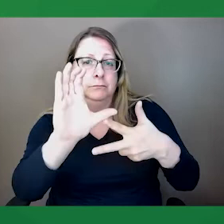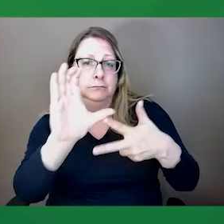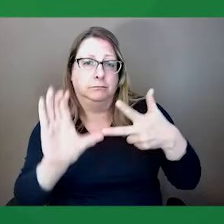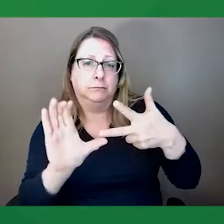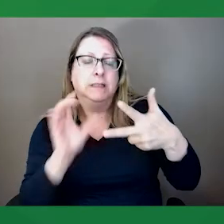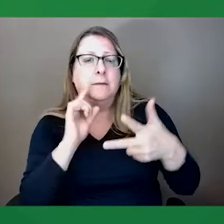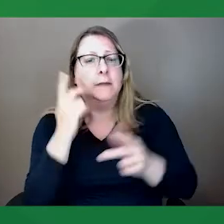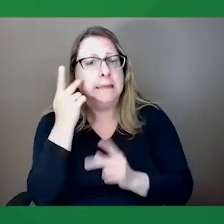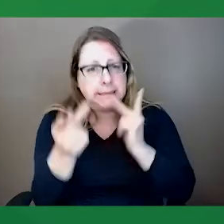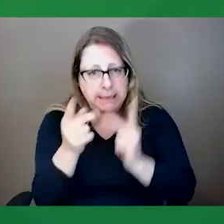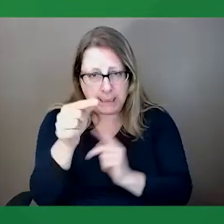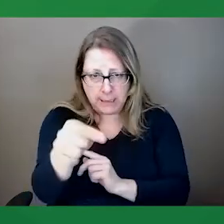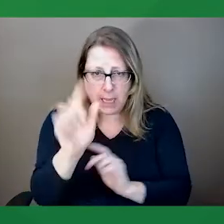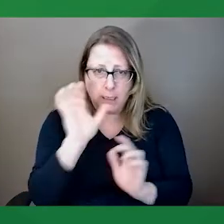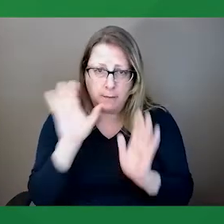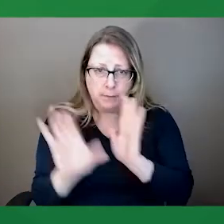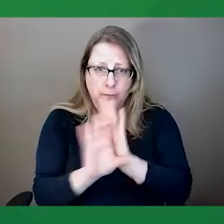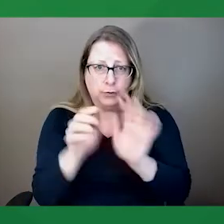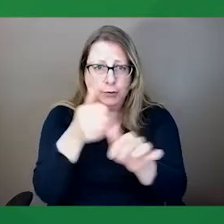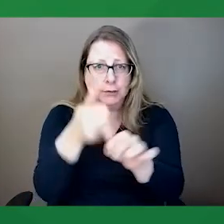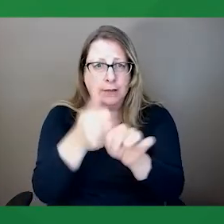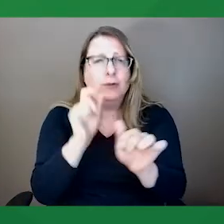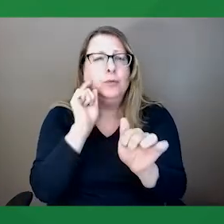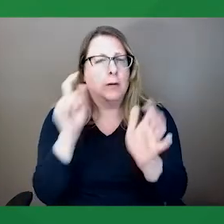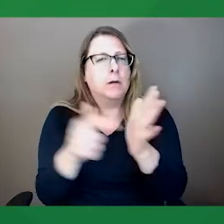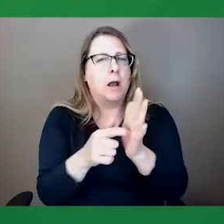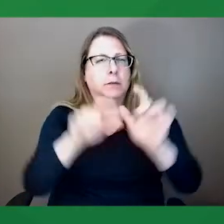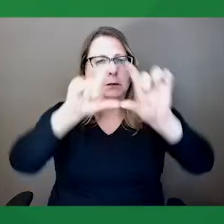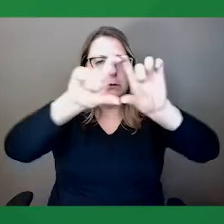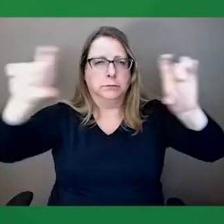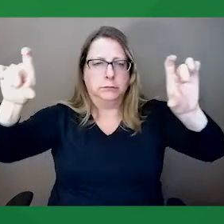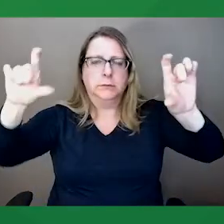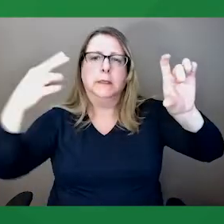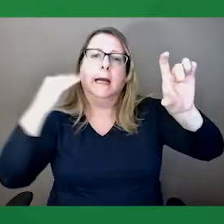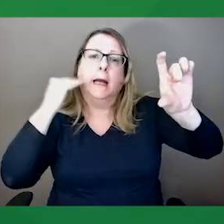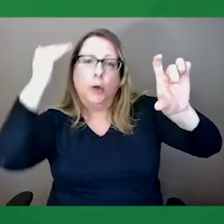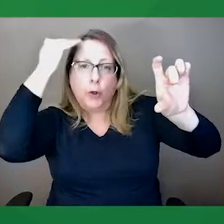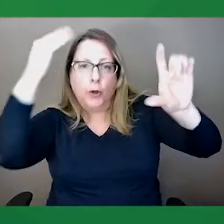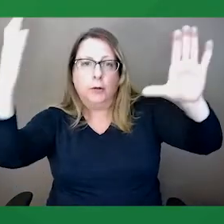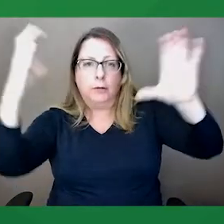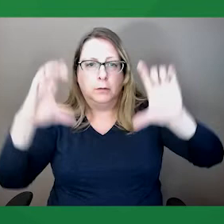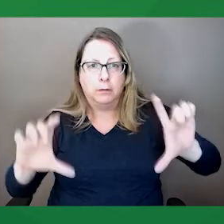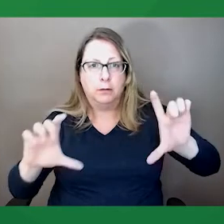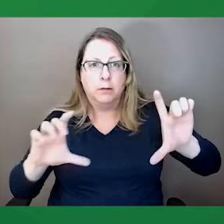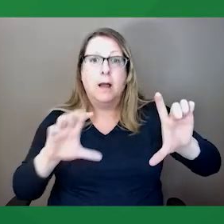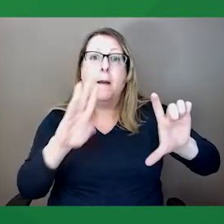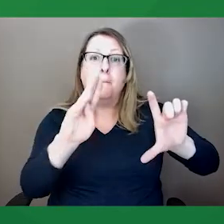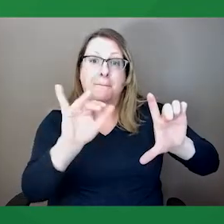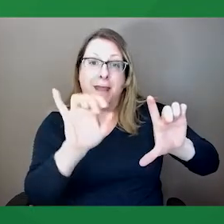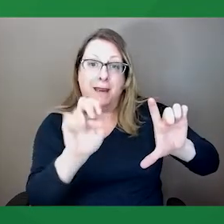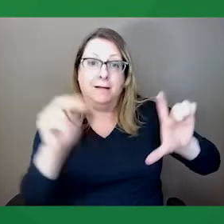you might kinda recognize where the header, the main and the footer is.